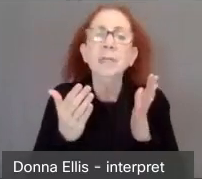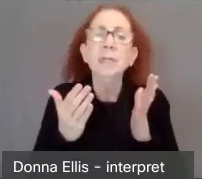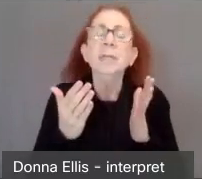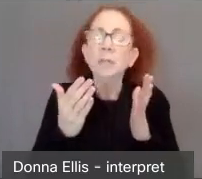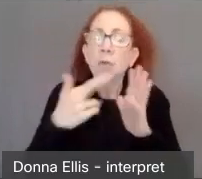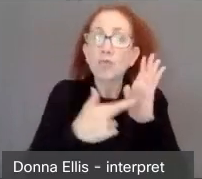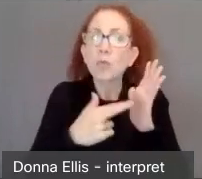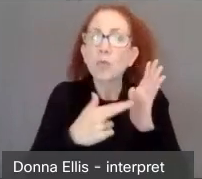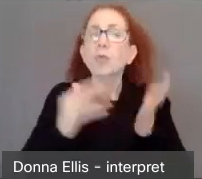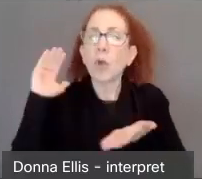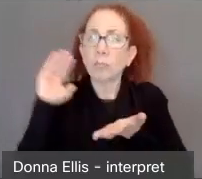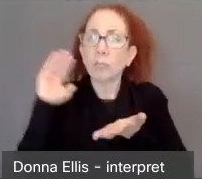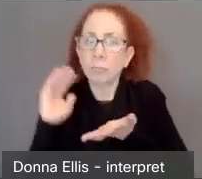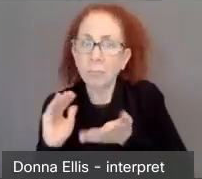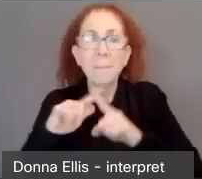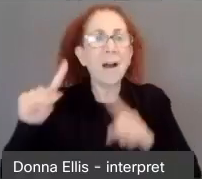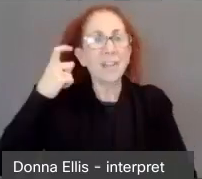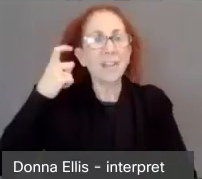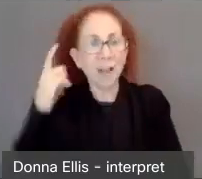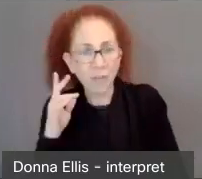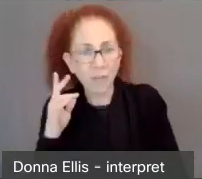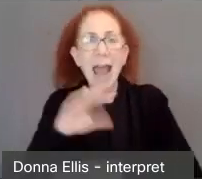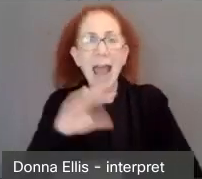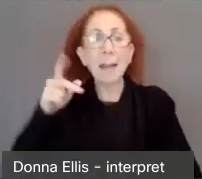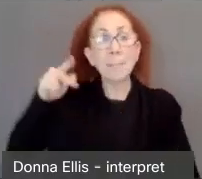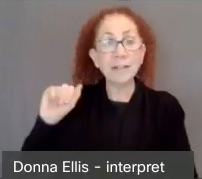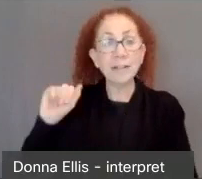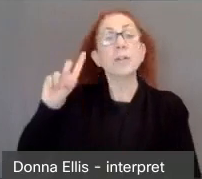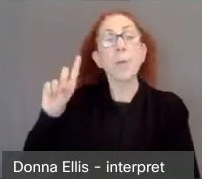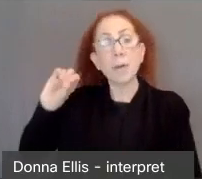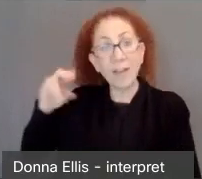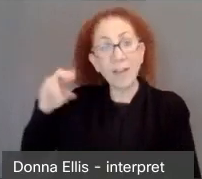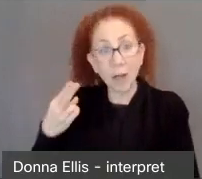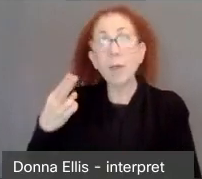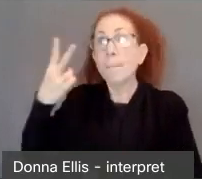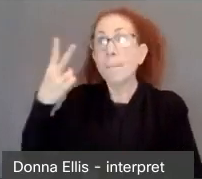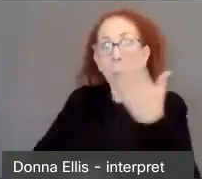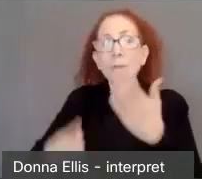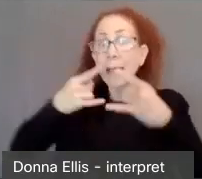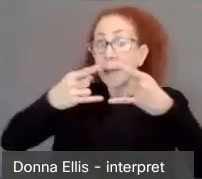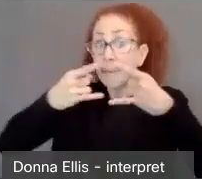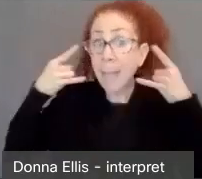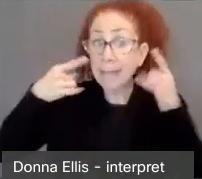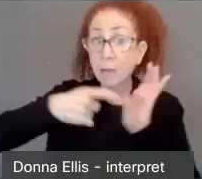the Governor and Pennsylvania Department of Health have stated that masking requirements will remain